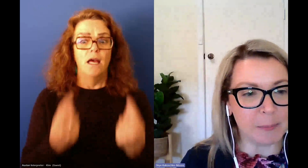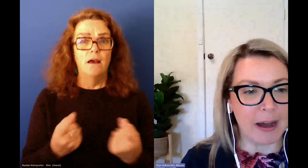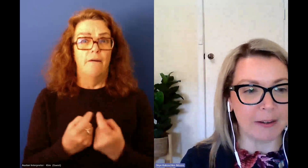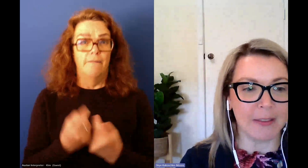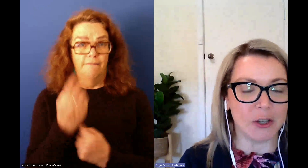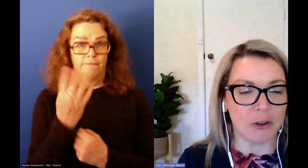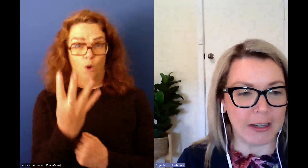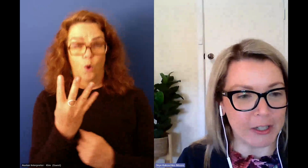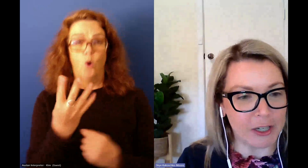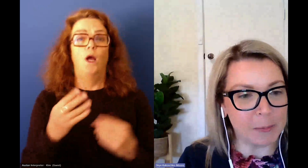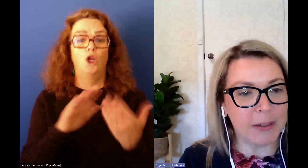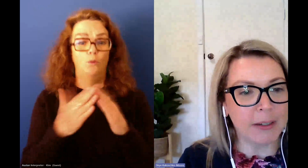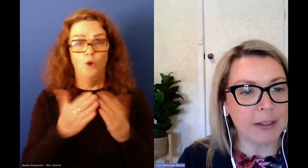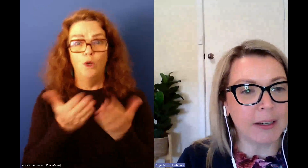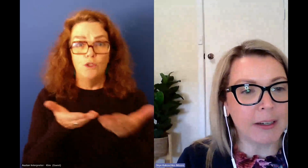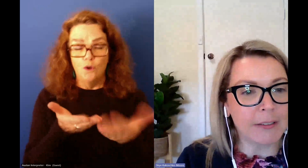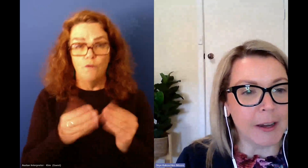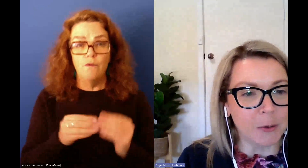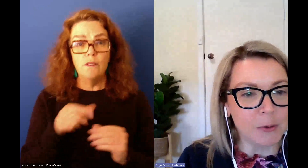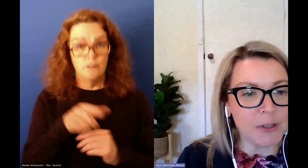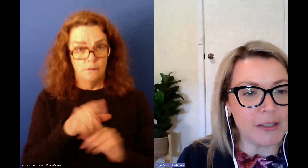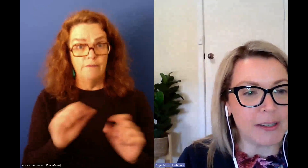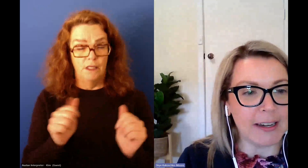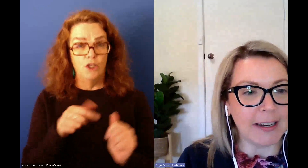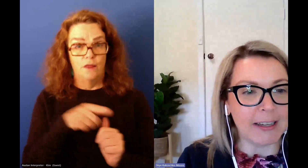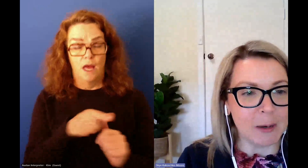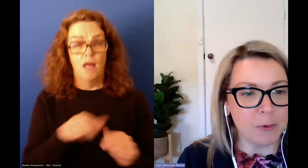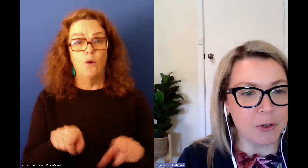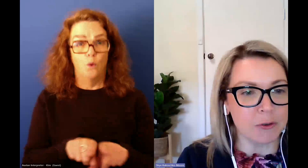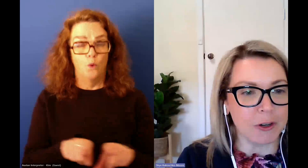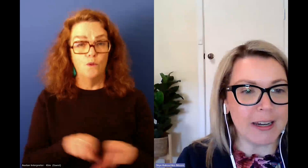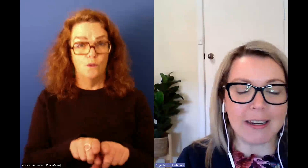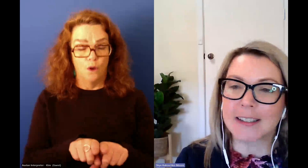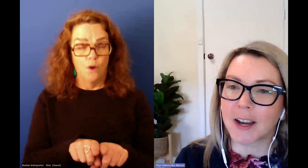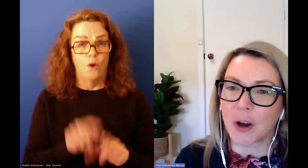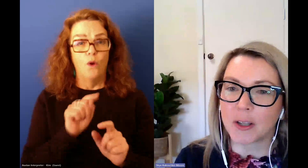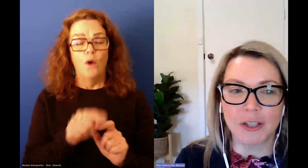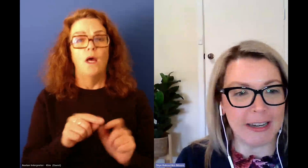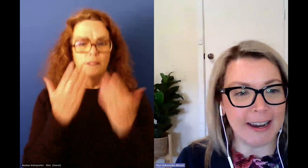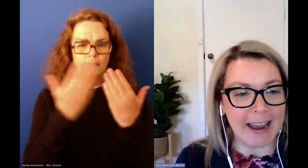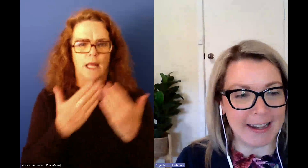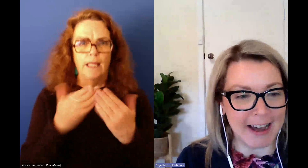as part of their traineeship they are also studying a double degree in Psychology and